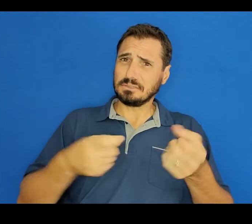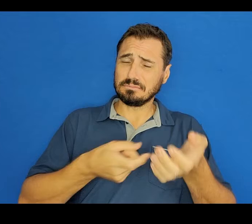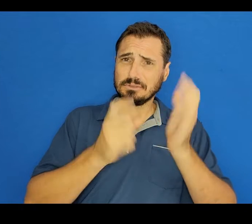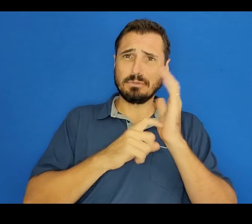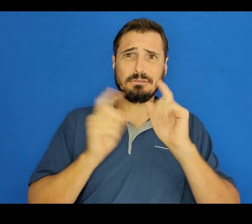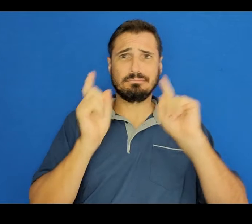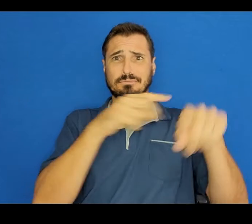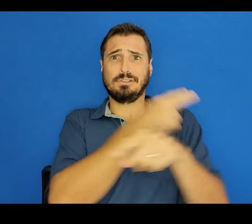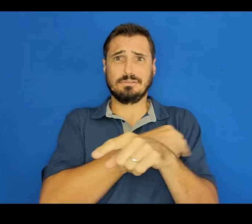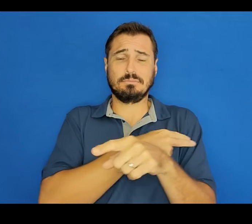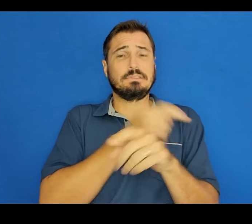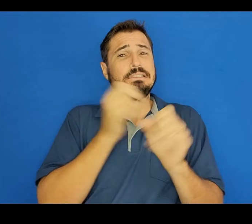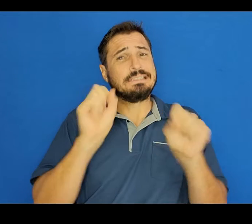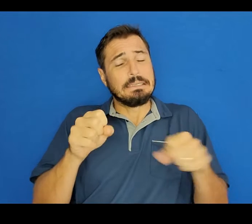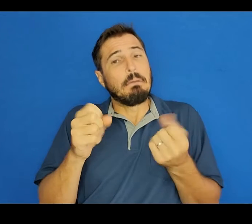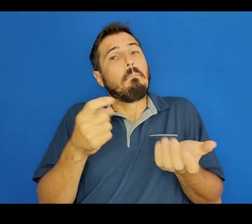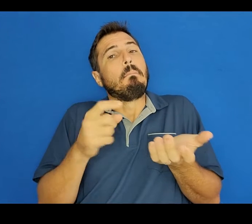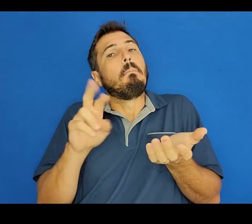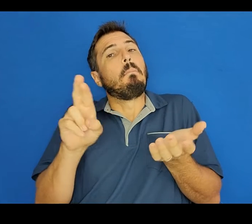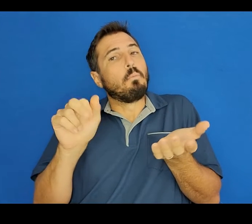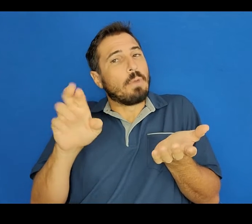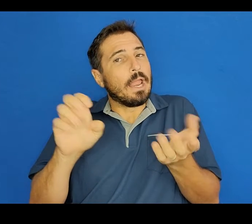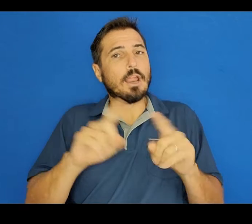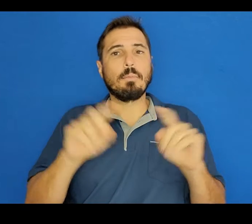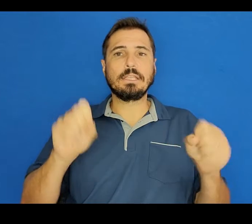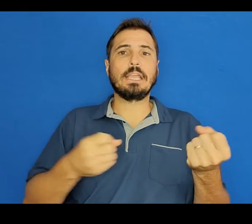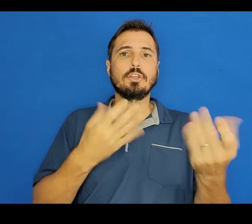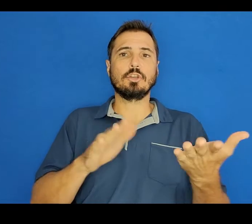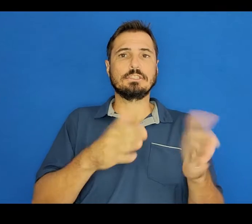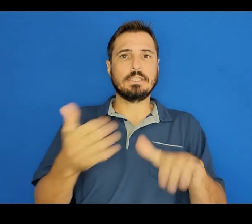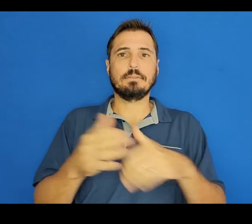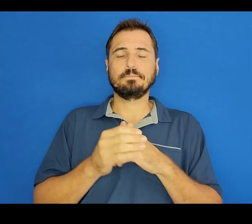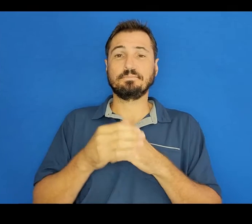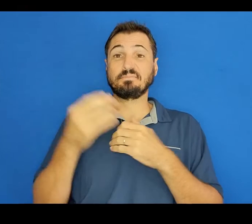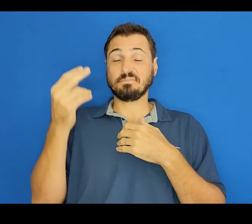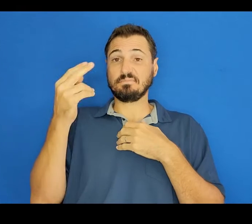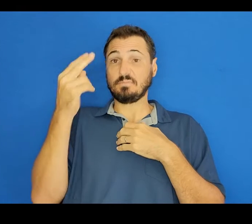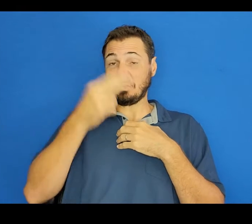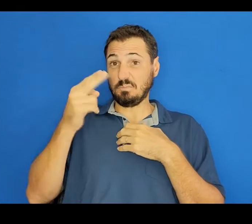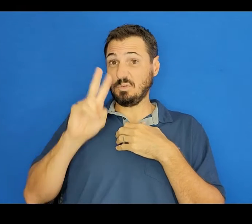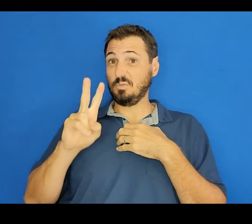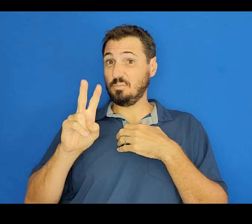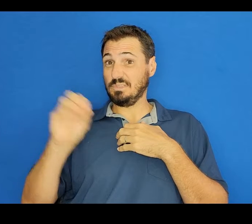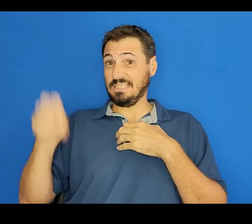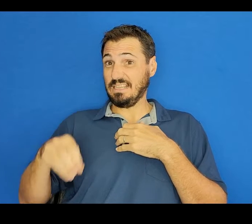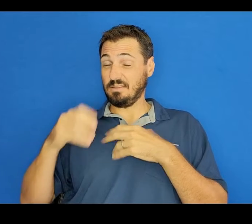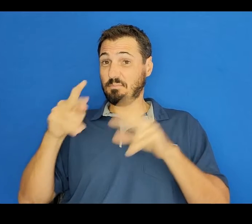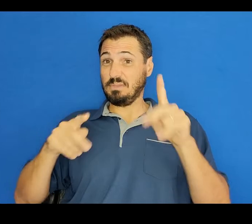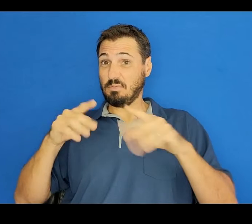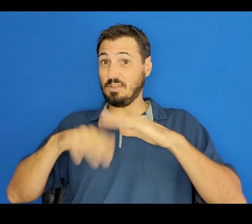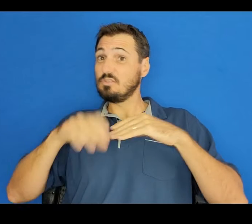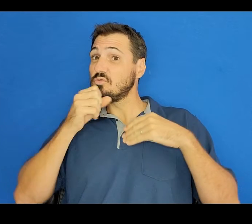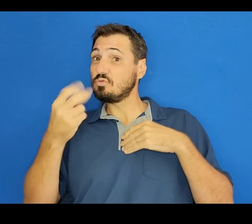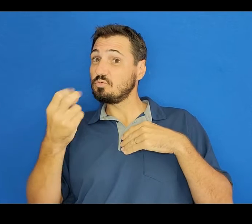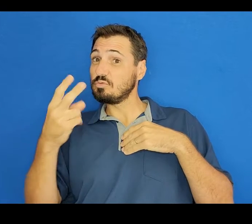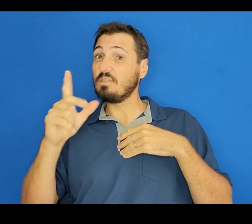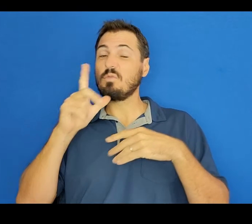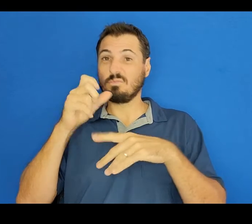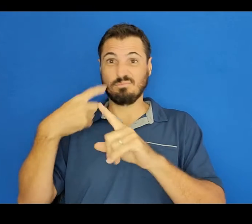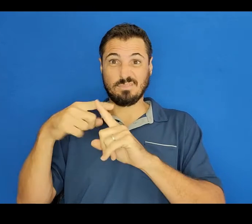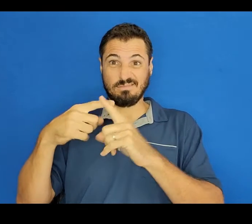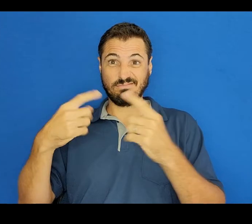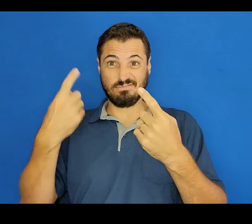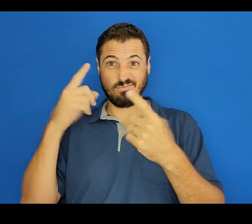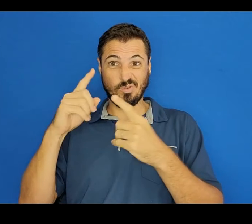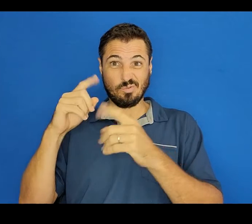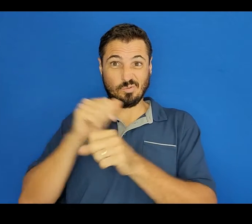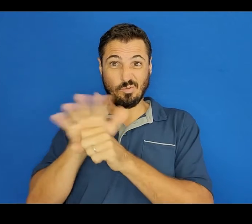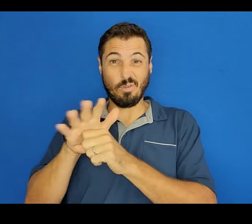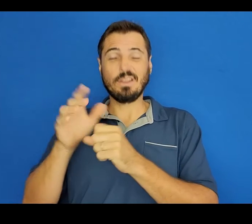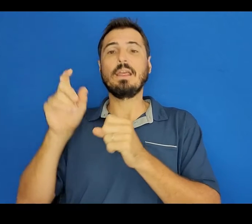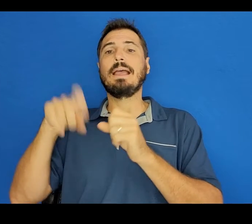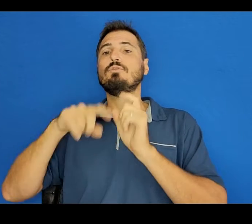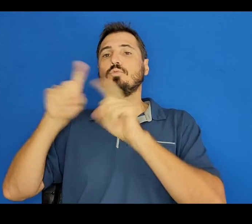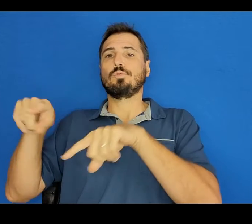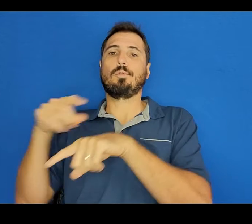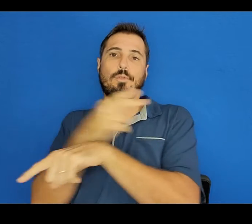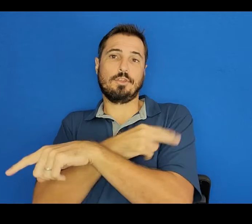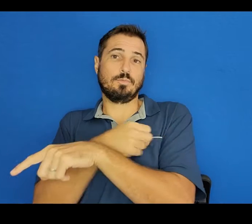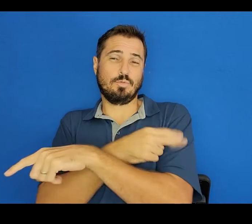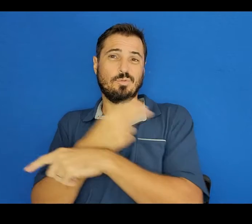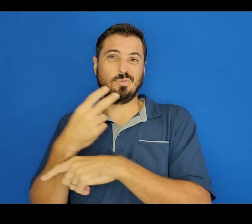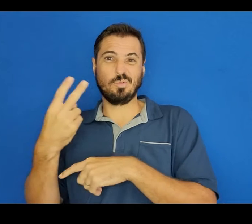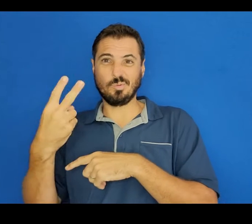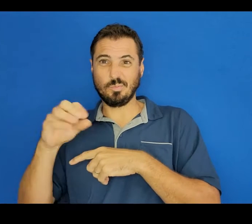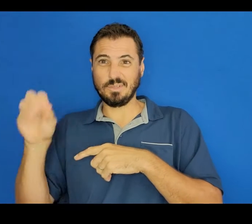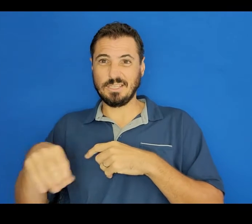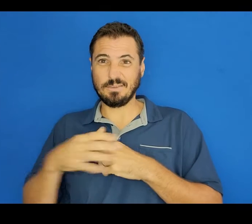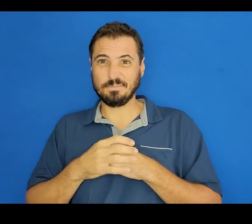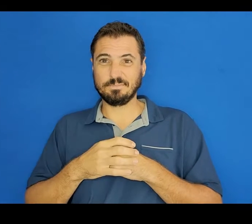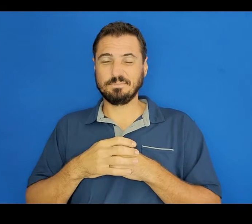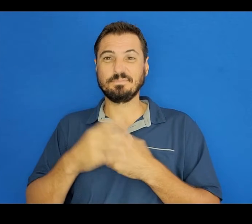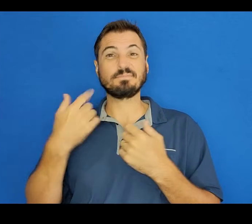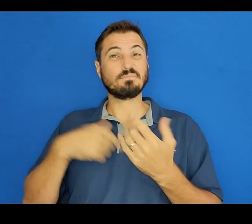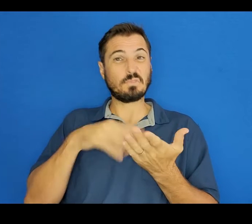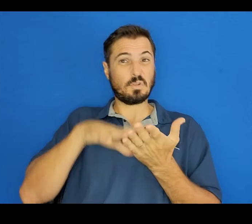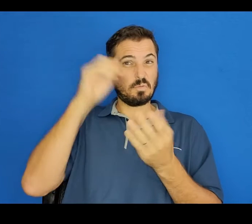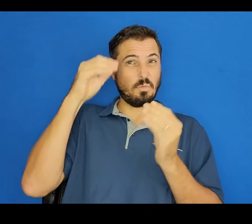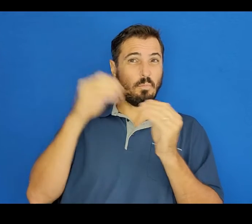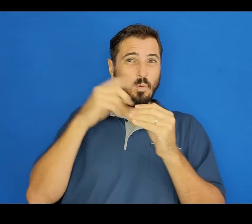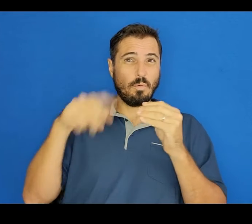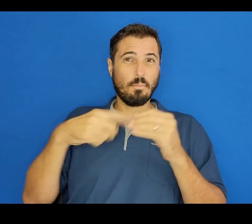causing death. In Hawaii, two percent of children younger than 12 who test positive have needed hospitalization. We are also learning more about the effects of long-COVID, which can cause long